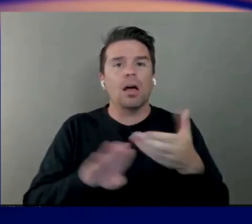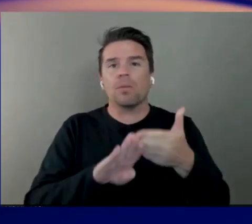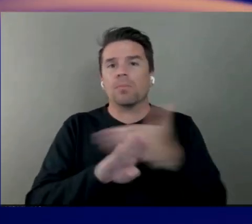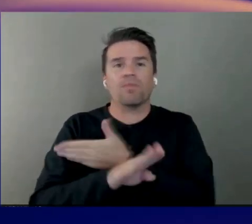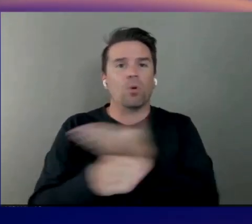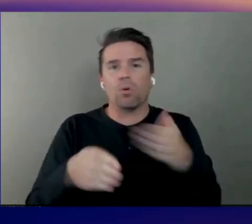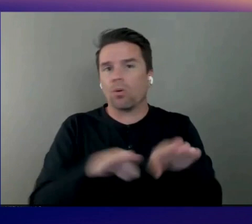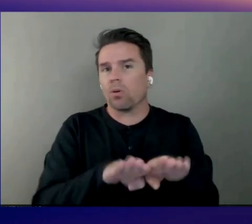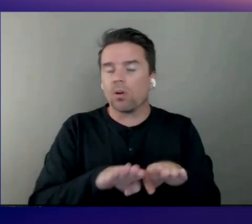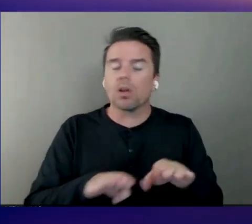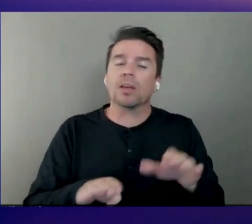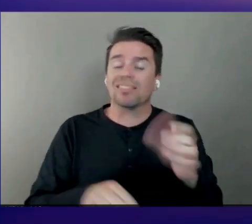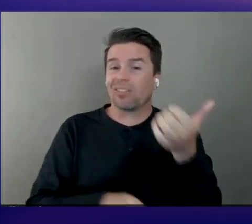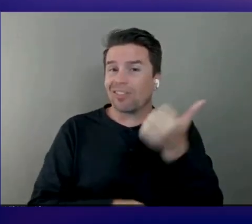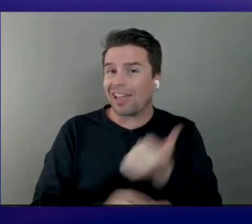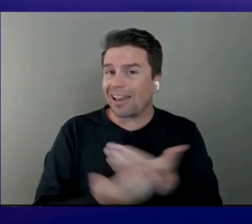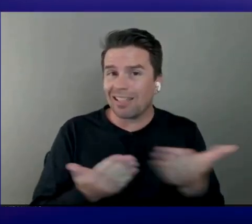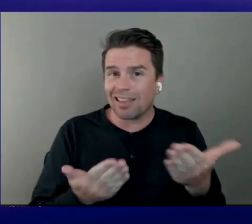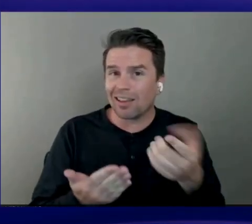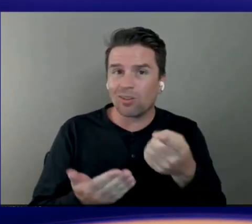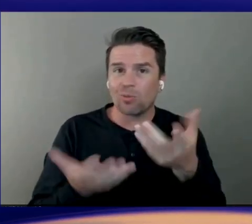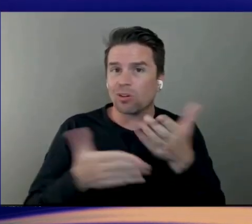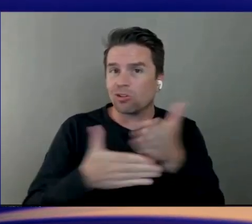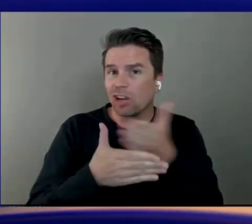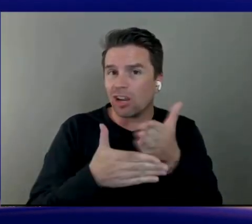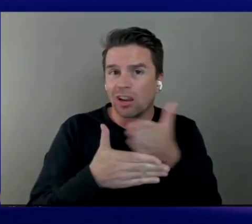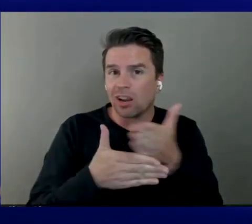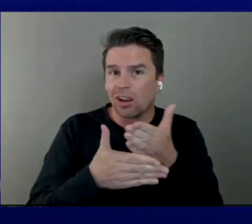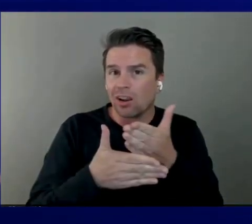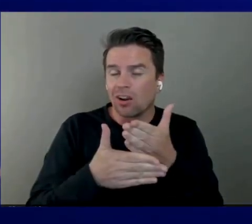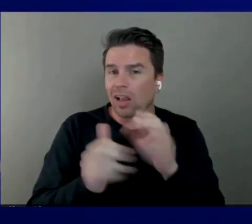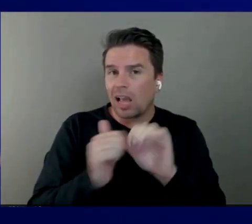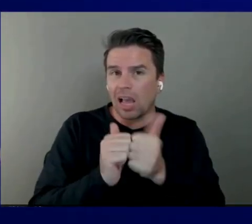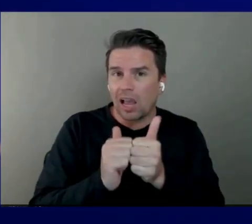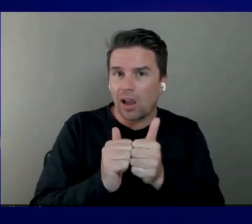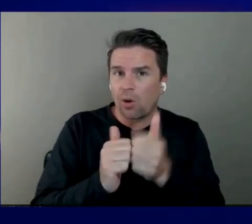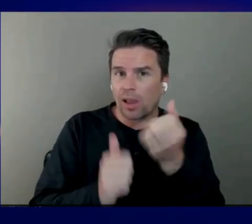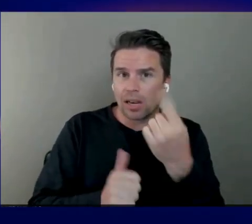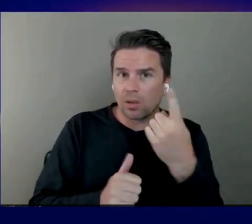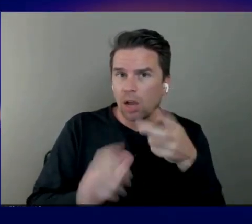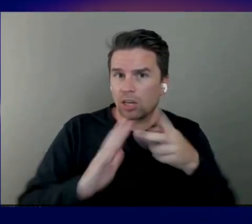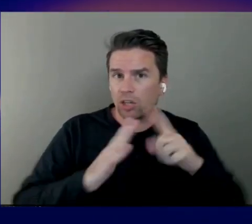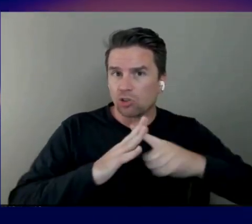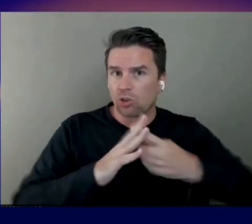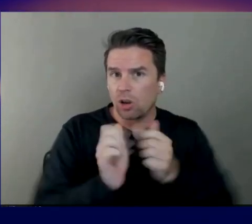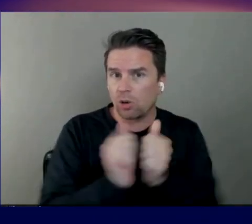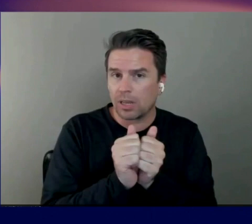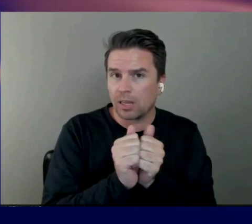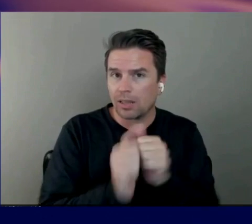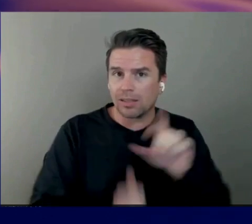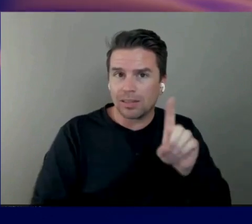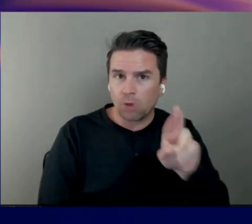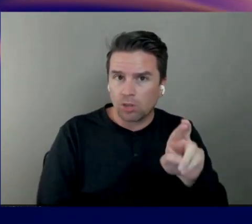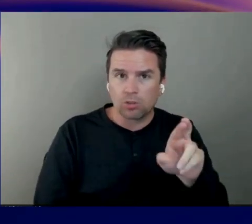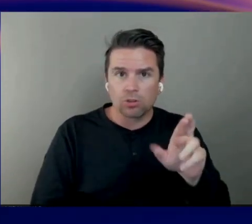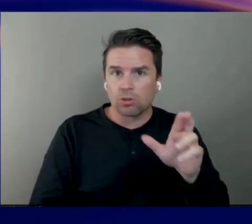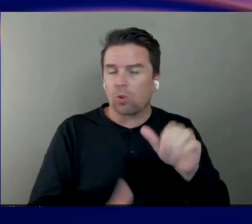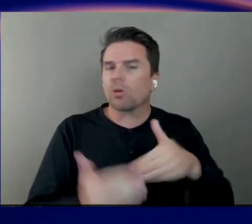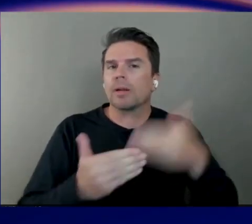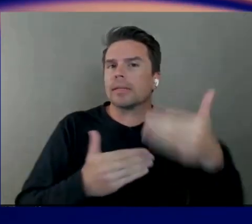is there anything that you want to share, you know, how anyone can get started or what is the next step if they want to start their machine learning journey